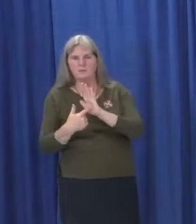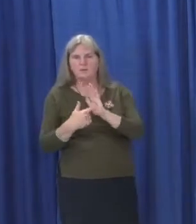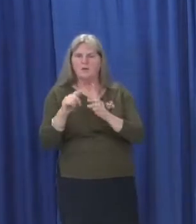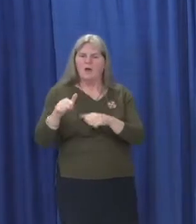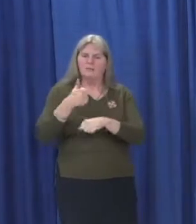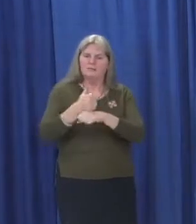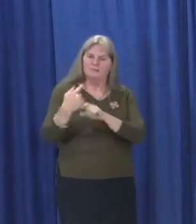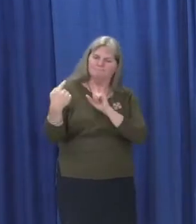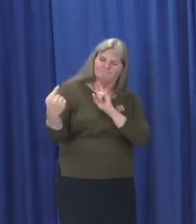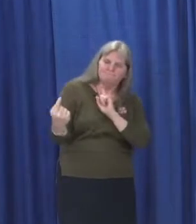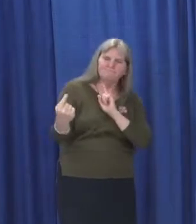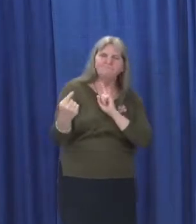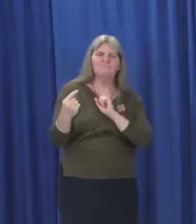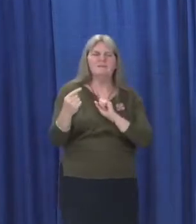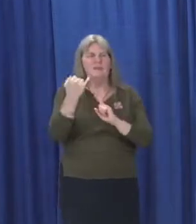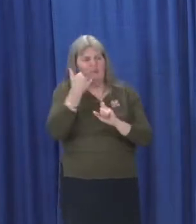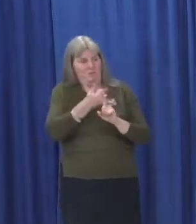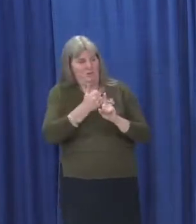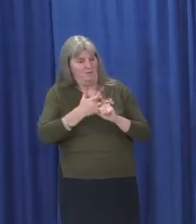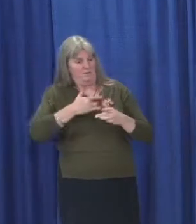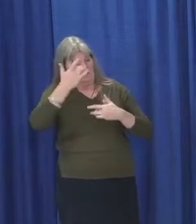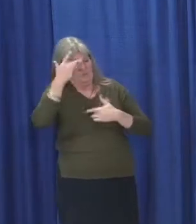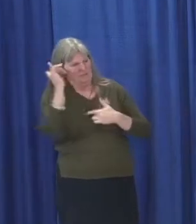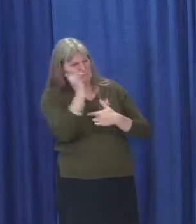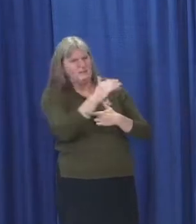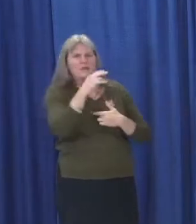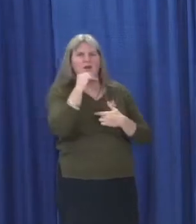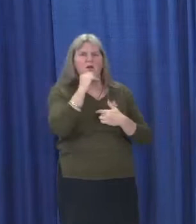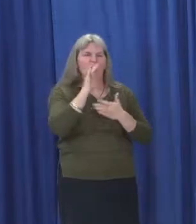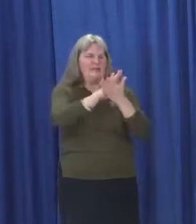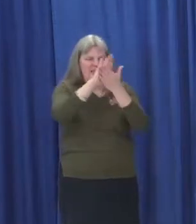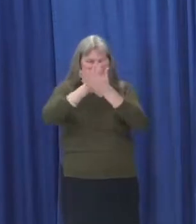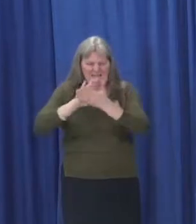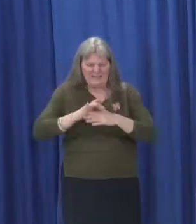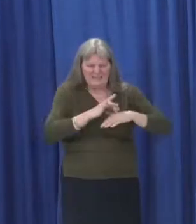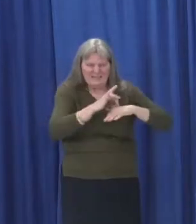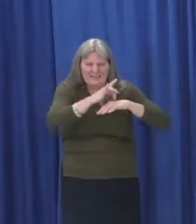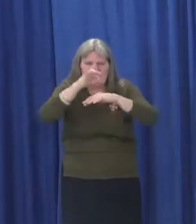including physical distancing staying home when sick, of